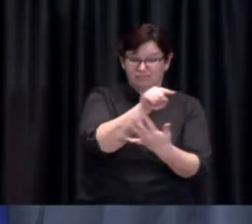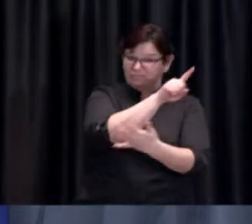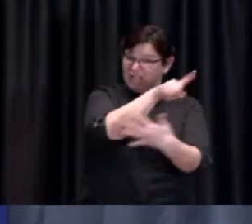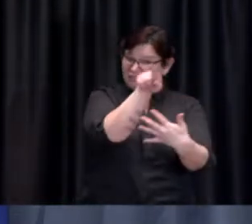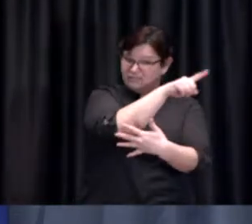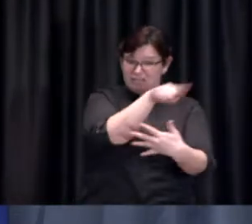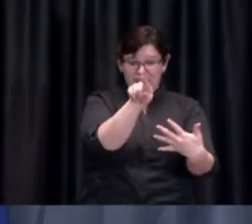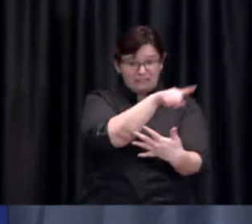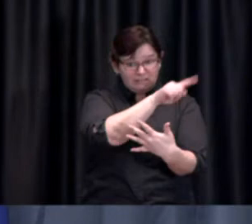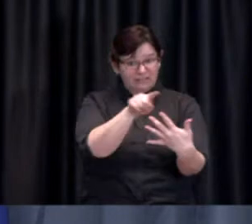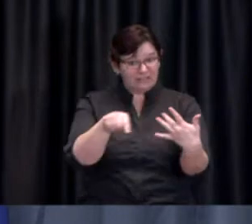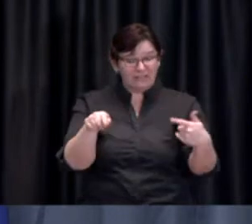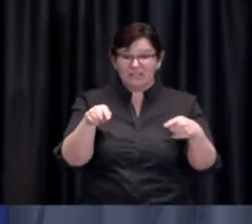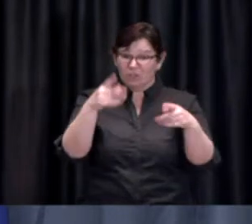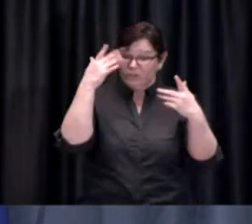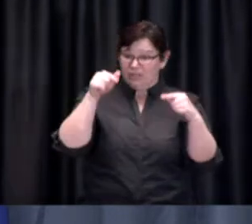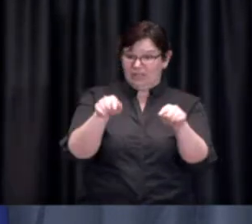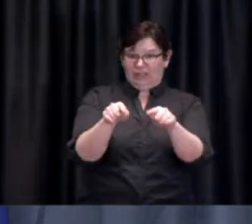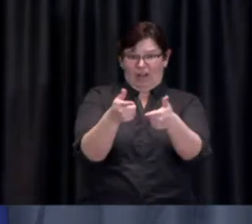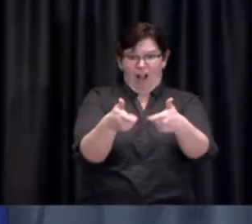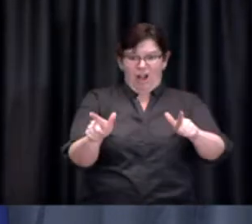many of them had come to this conclusion themselves